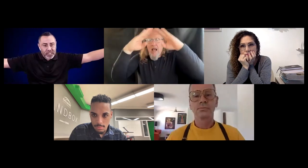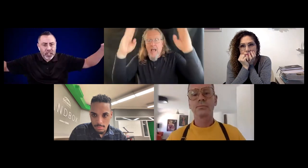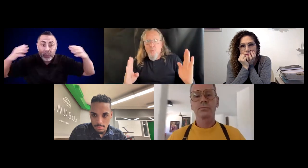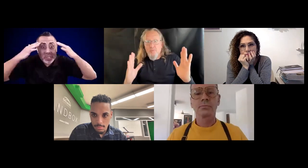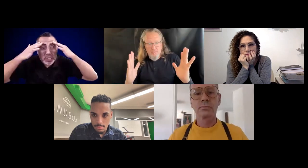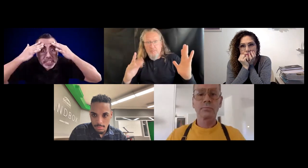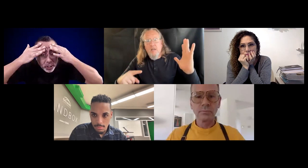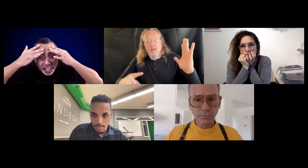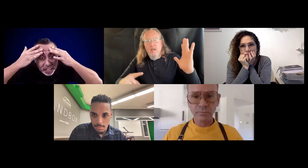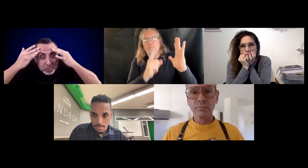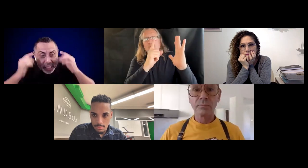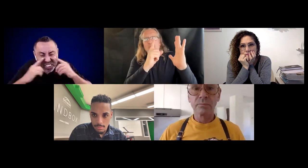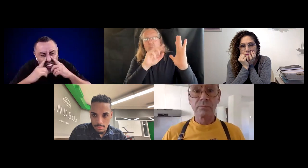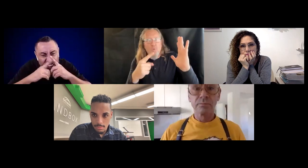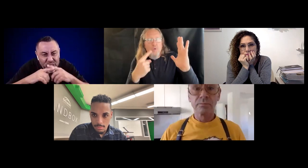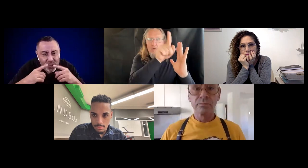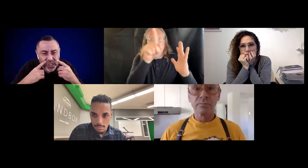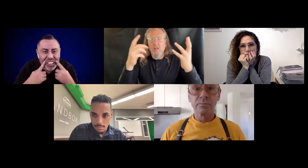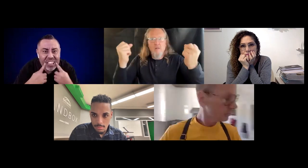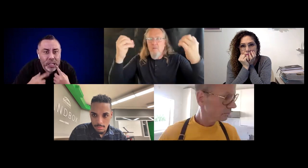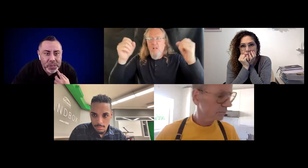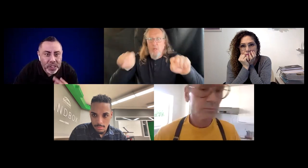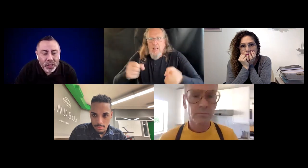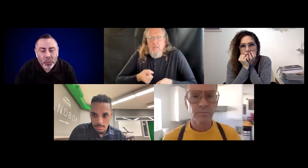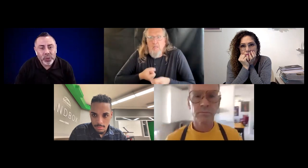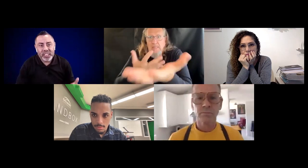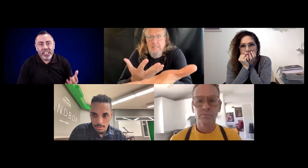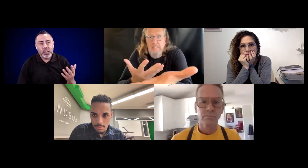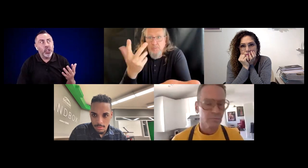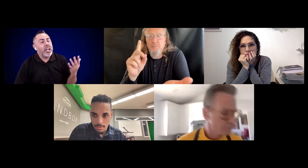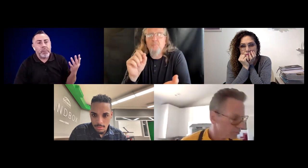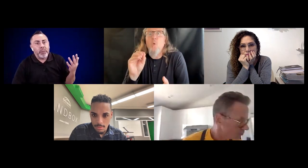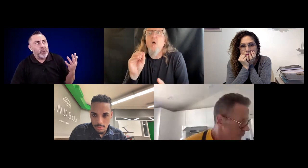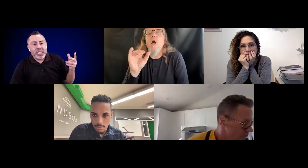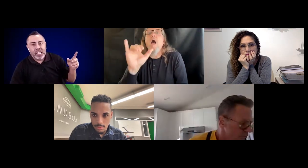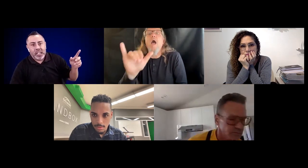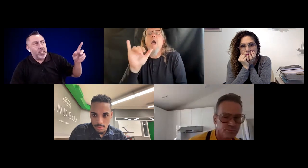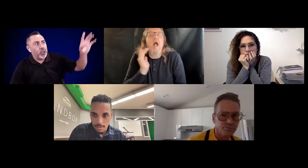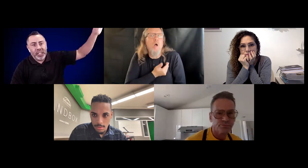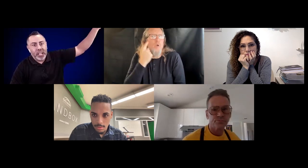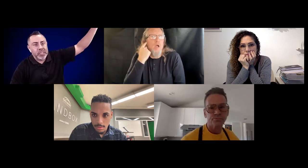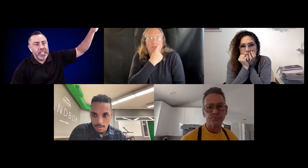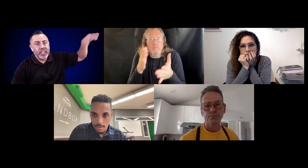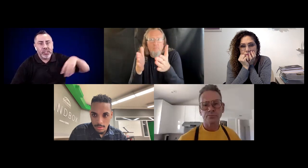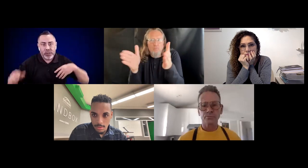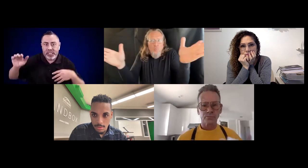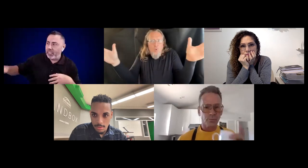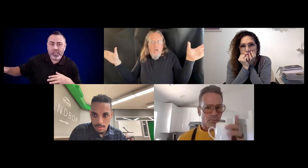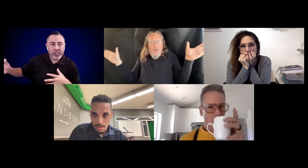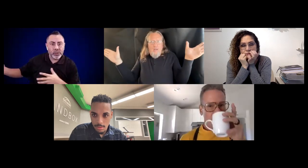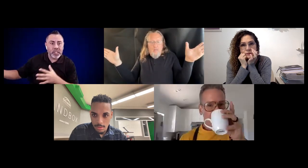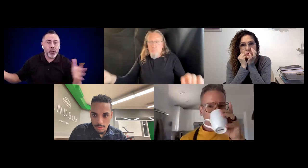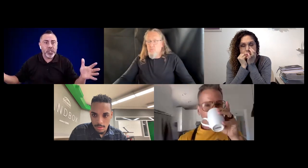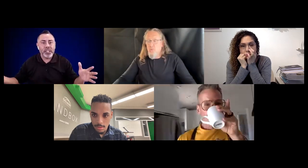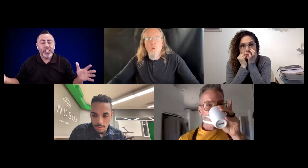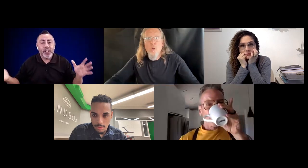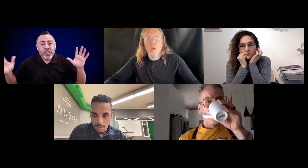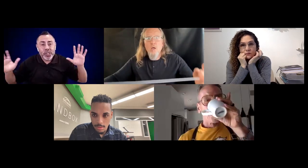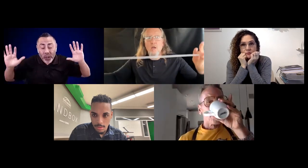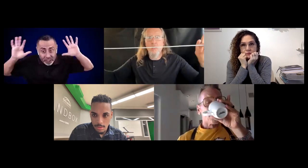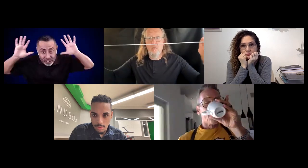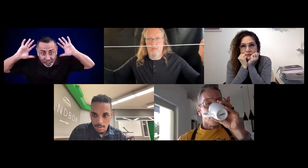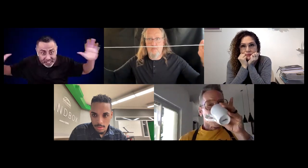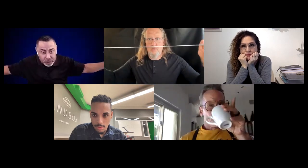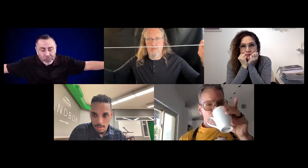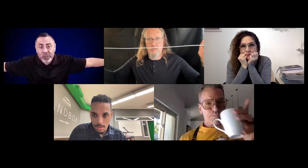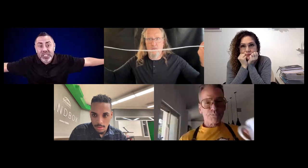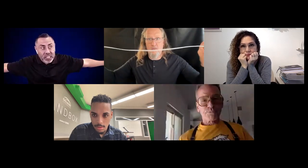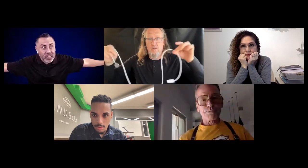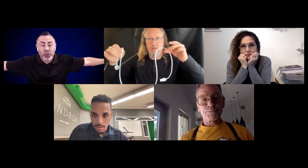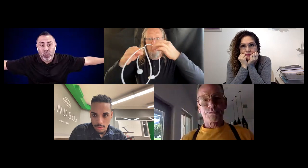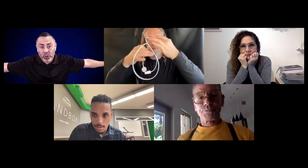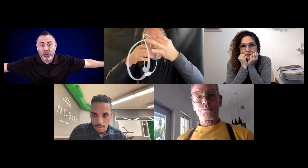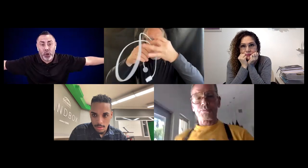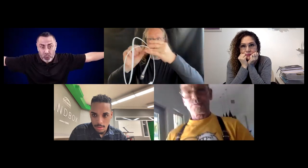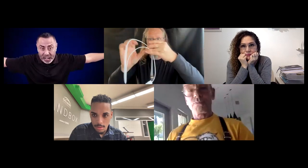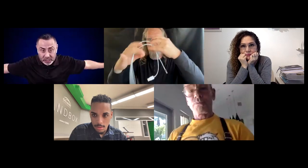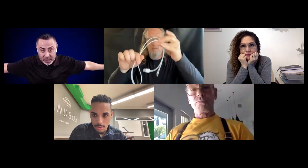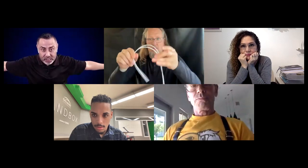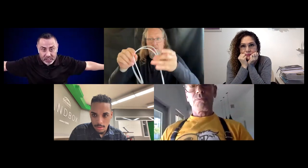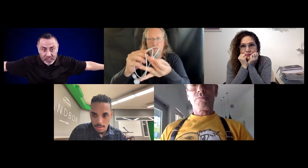We see our eyebrows, our nose, our lips, we look up when we want to talk about going upstairs or downstairs, or any motion, so our eyes perceive the world around us.